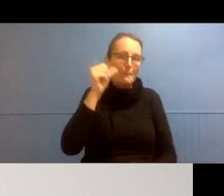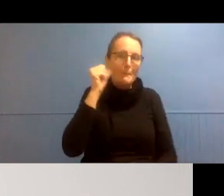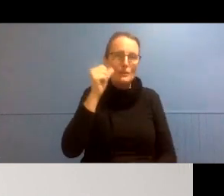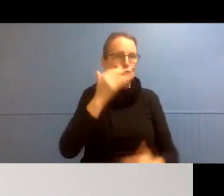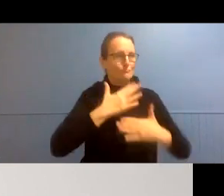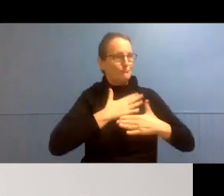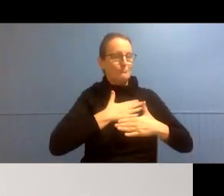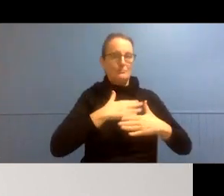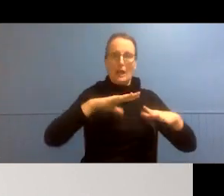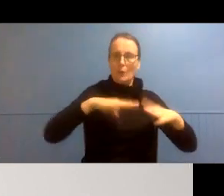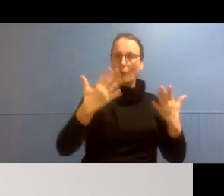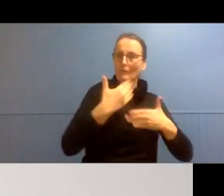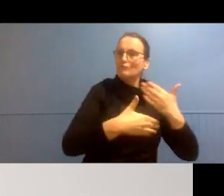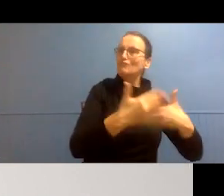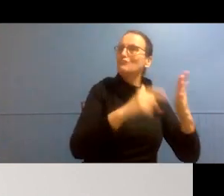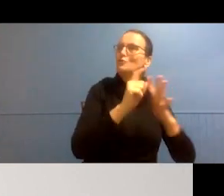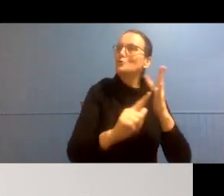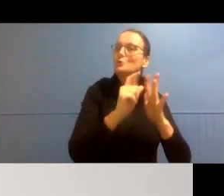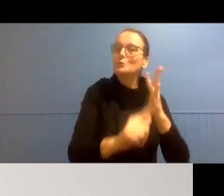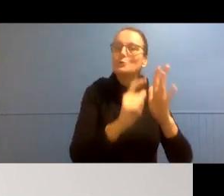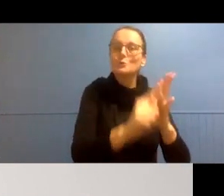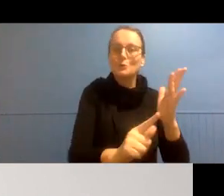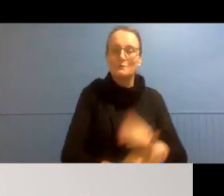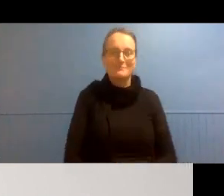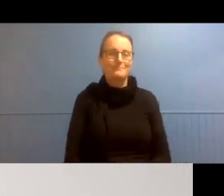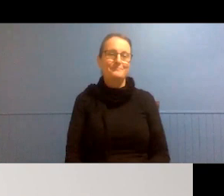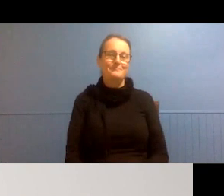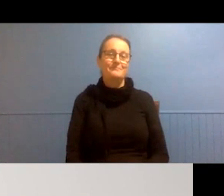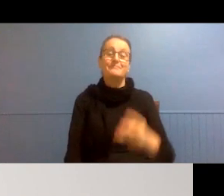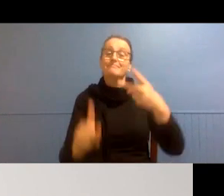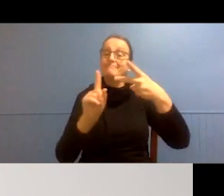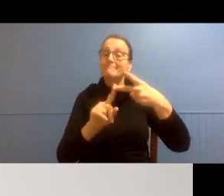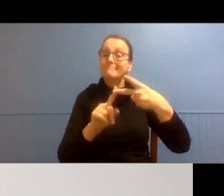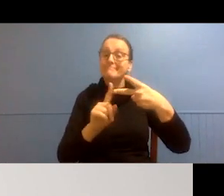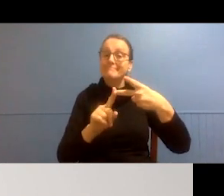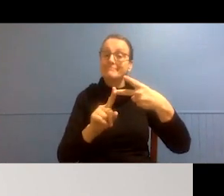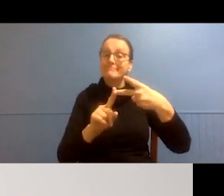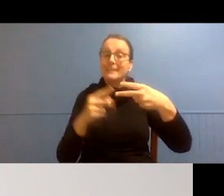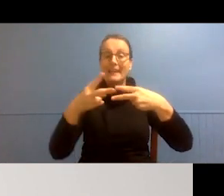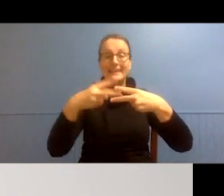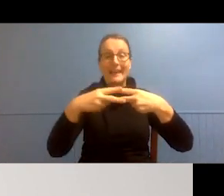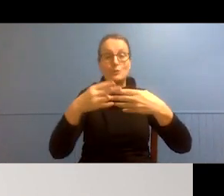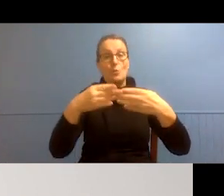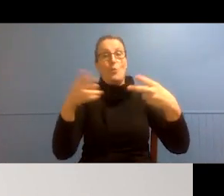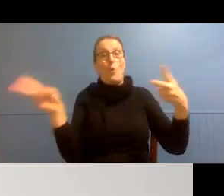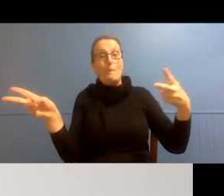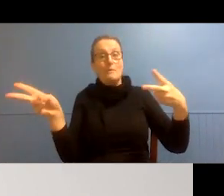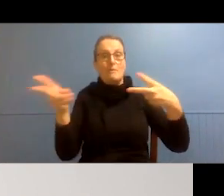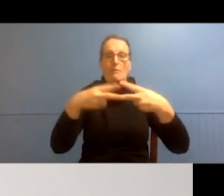Open gates and closed gates - in the blue space of cultural practice, some of our cultural traditions and